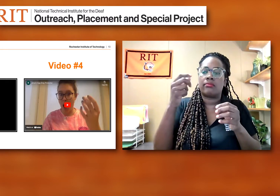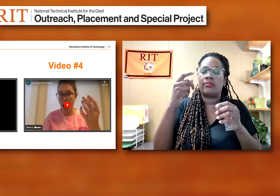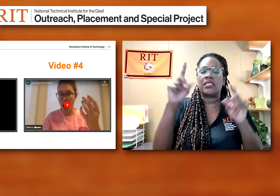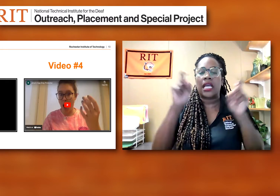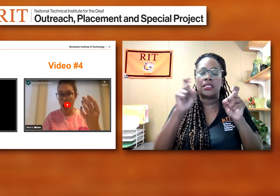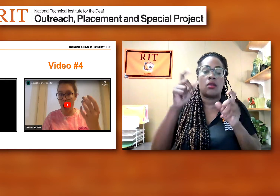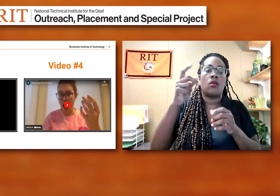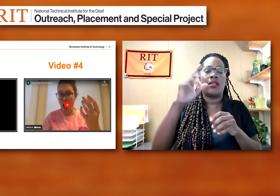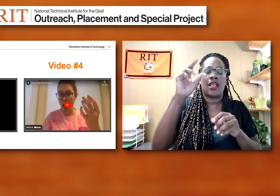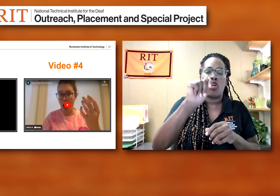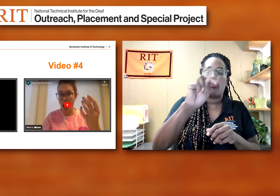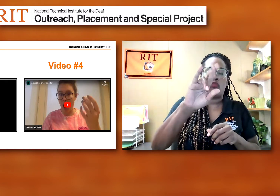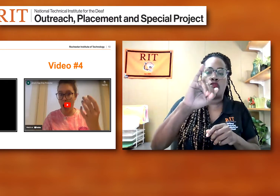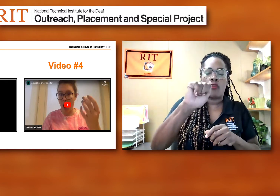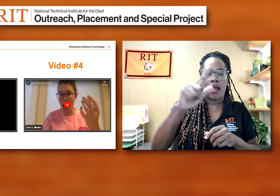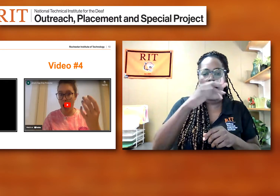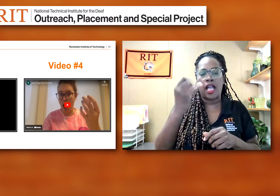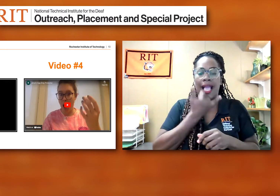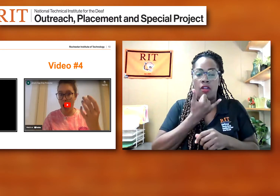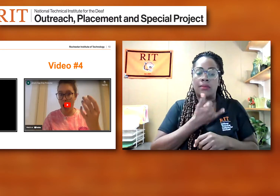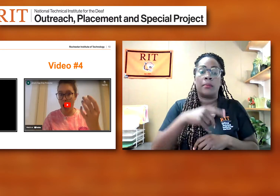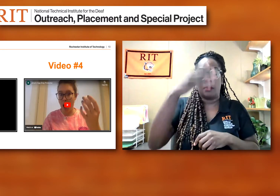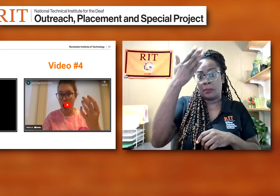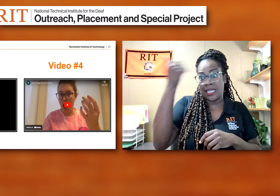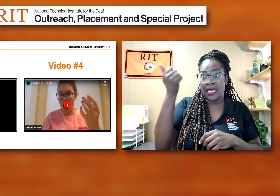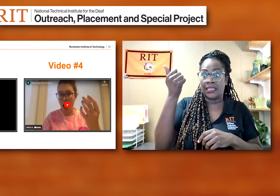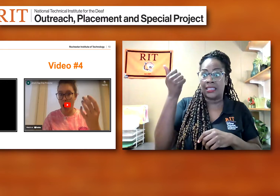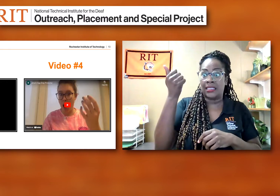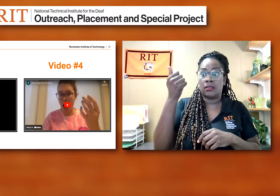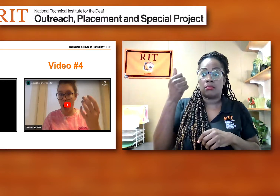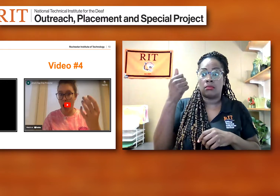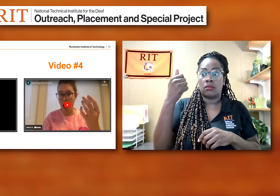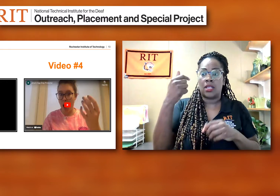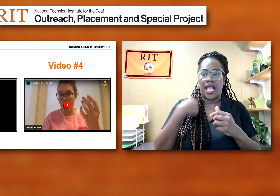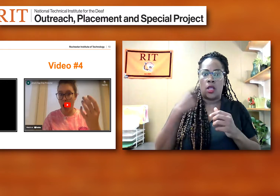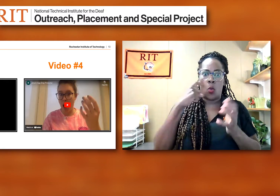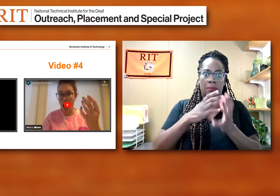I was just describing that the-- it's a trial-and-error method that I used.